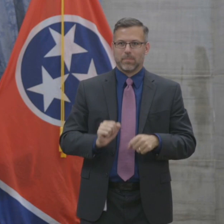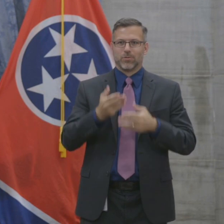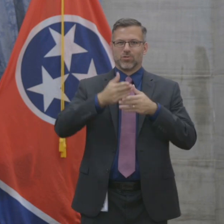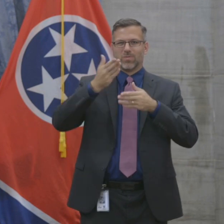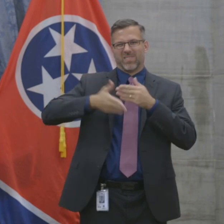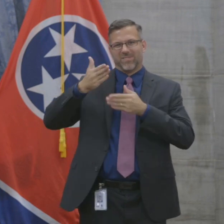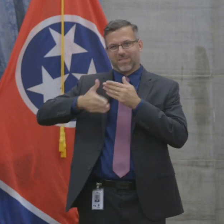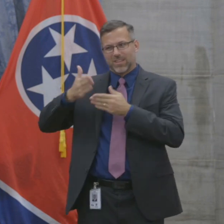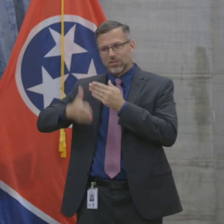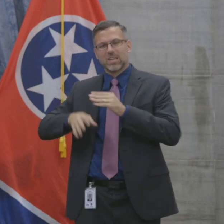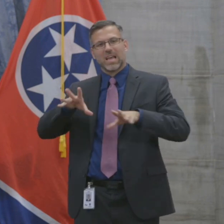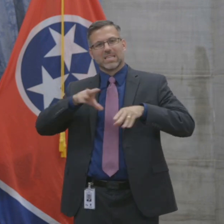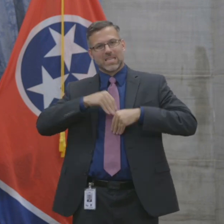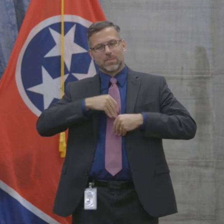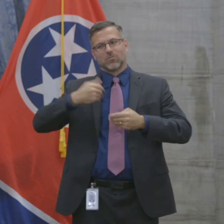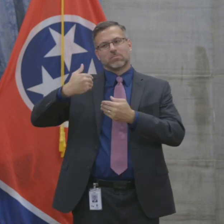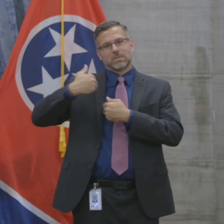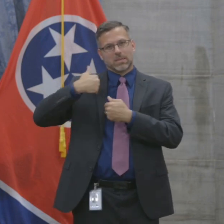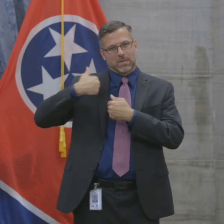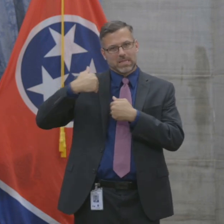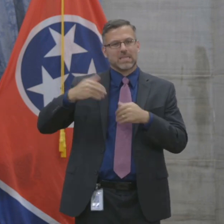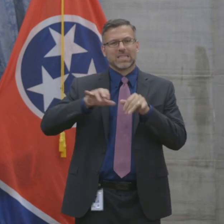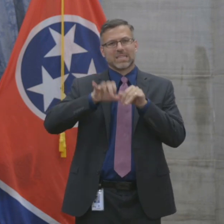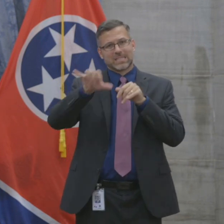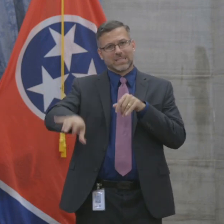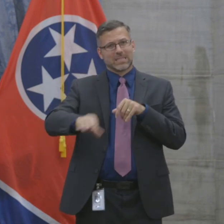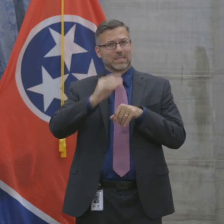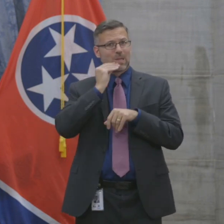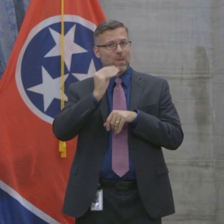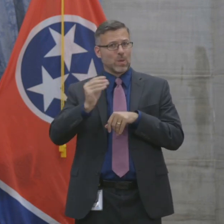infection spread and positivity rates. I guess first, what is